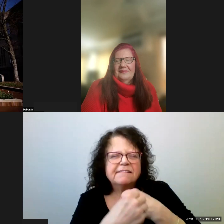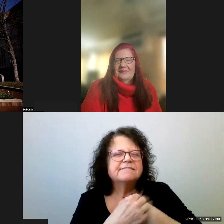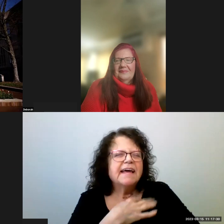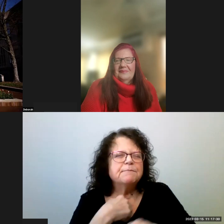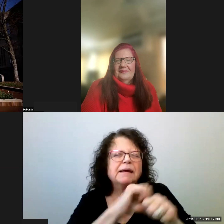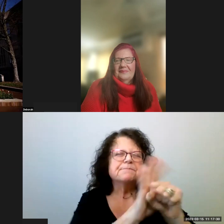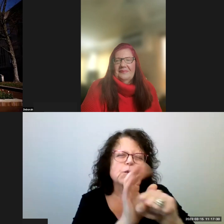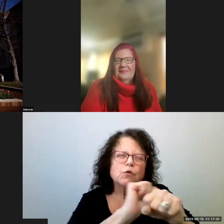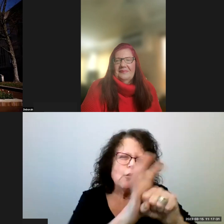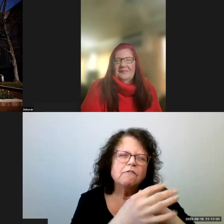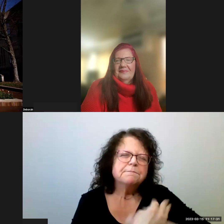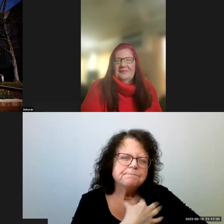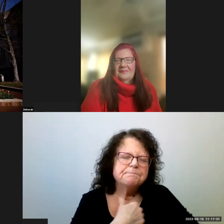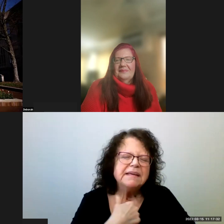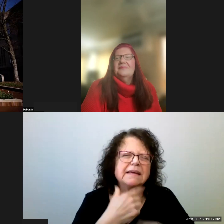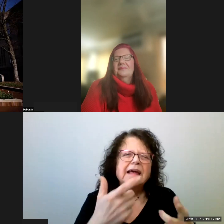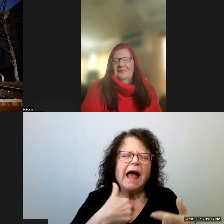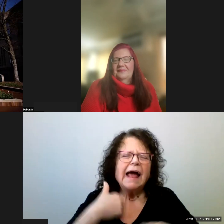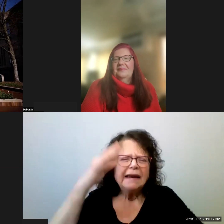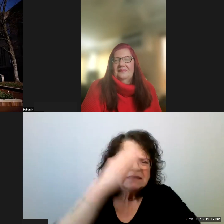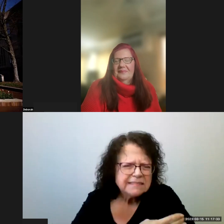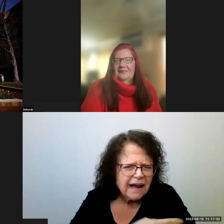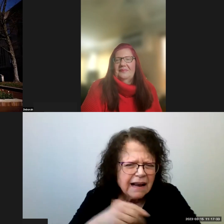in the house with me both with underlying conditions. And I fired all the caregivers